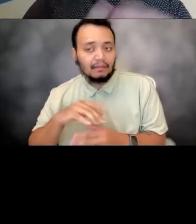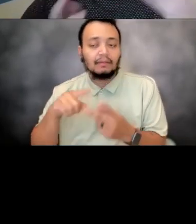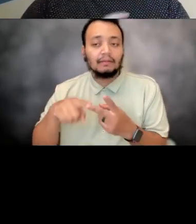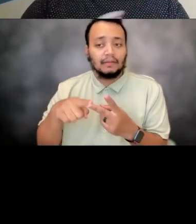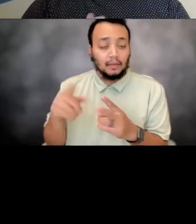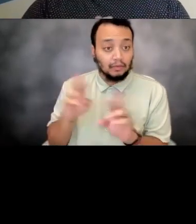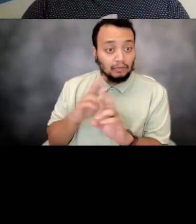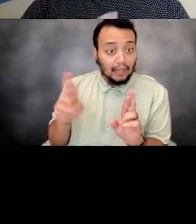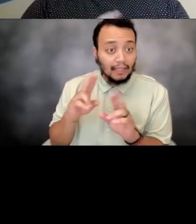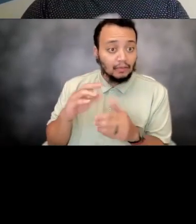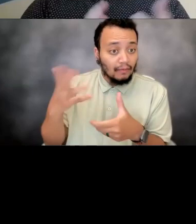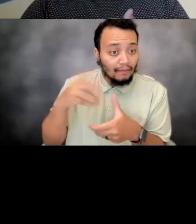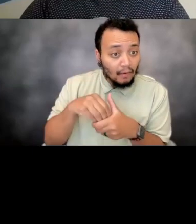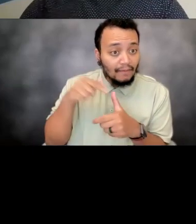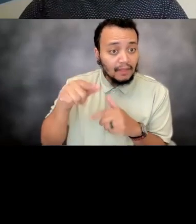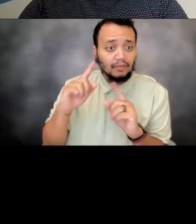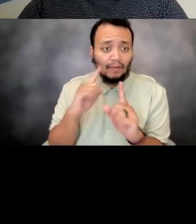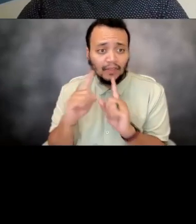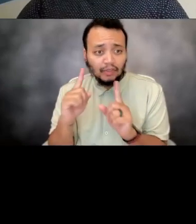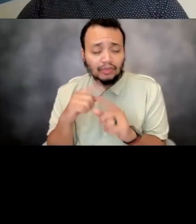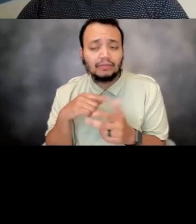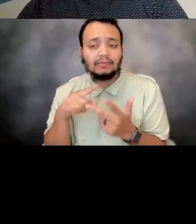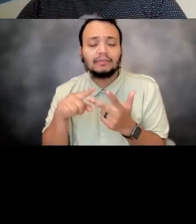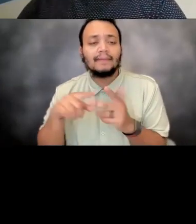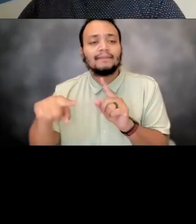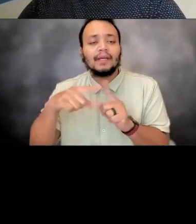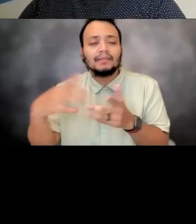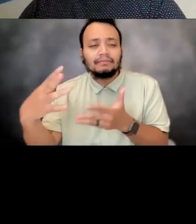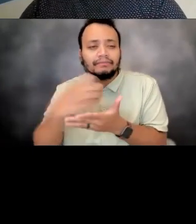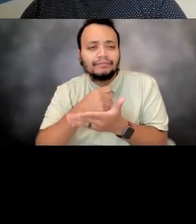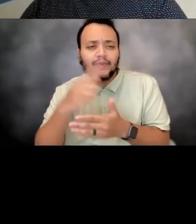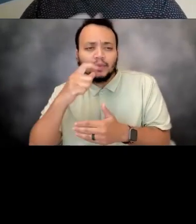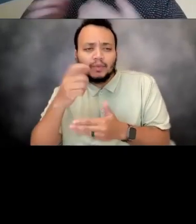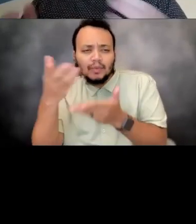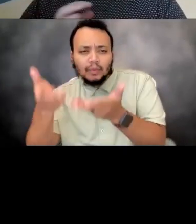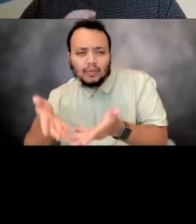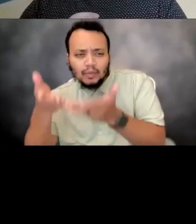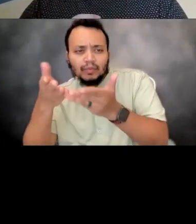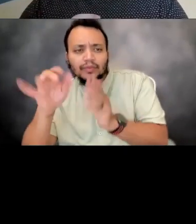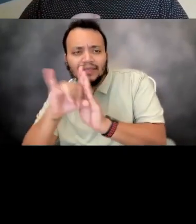And also allowed us to collect demographics because it was really important that we wanted to